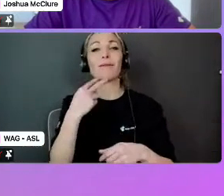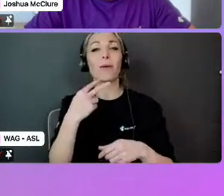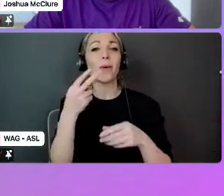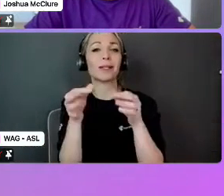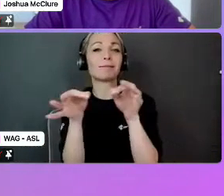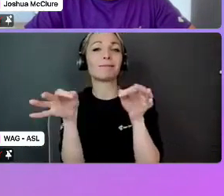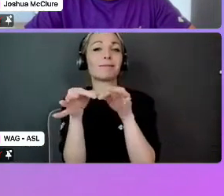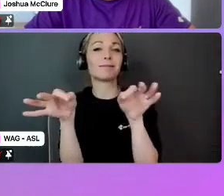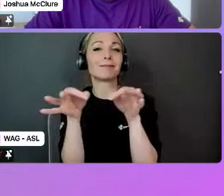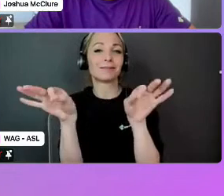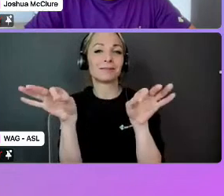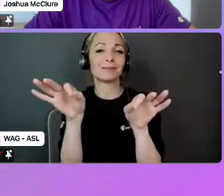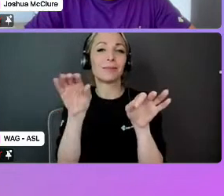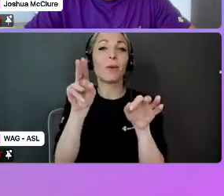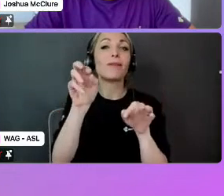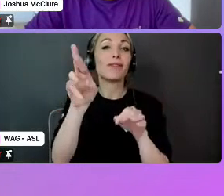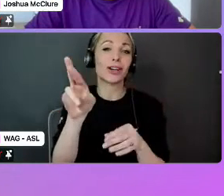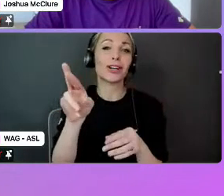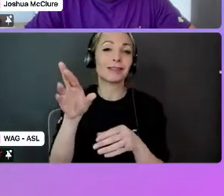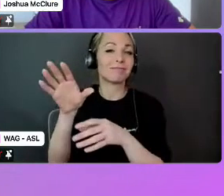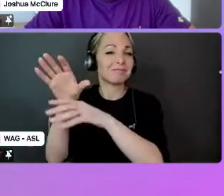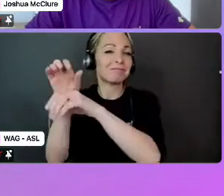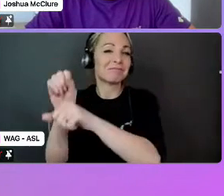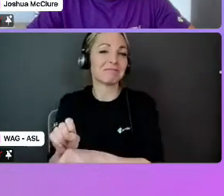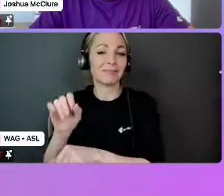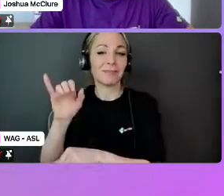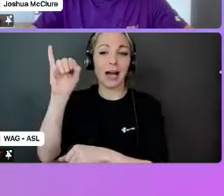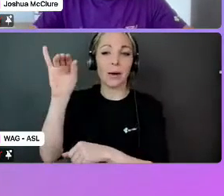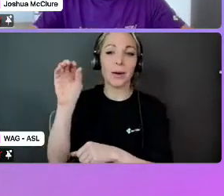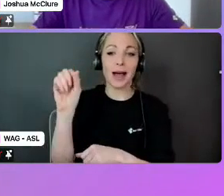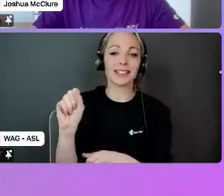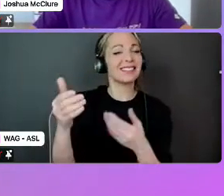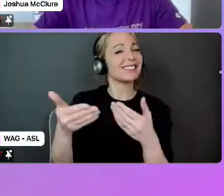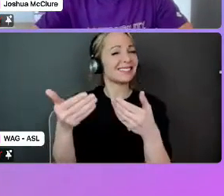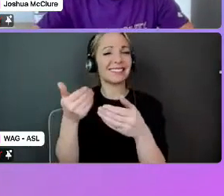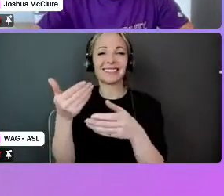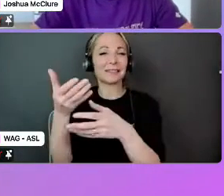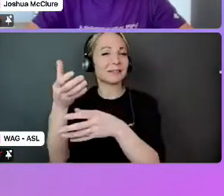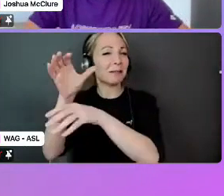an iPhone so I'm pretty proficient in using voice over for I OS which is pretty